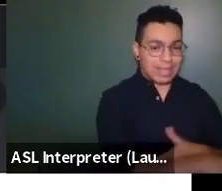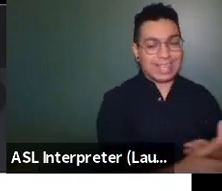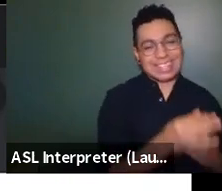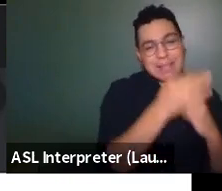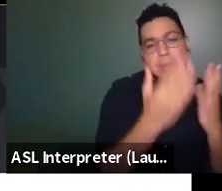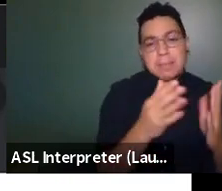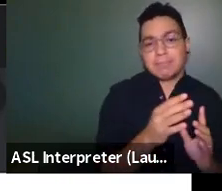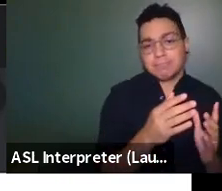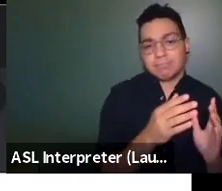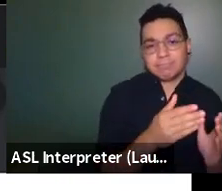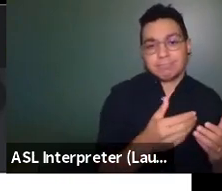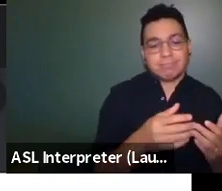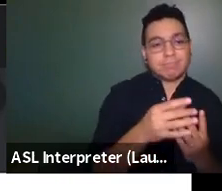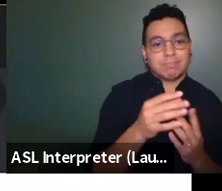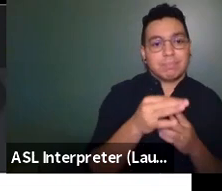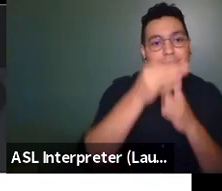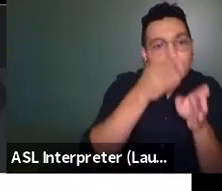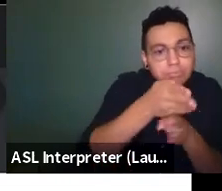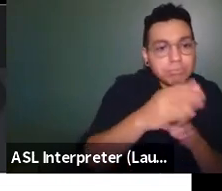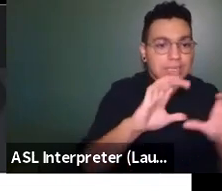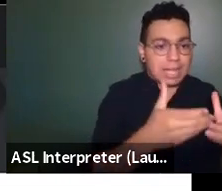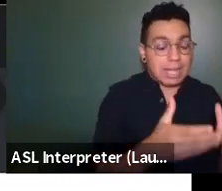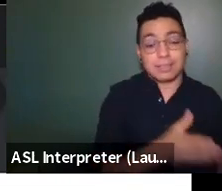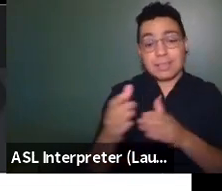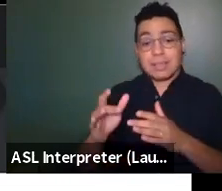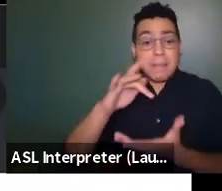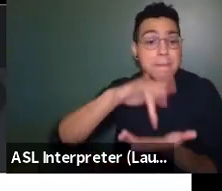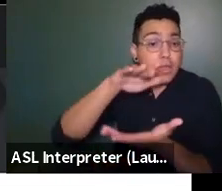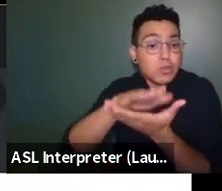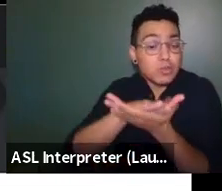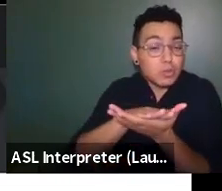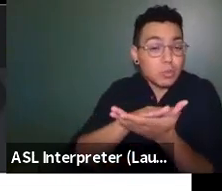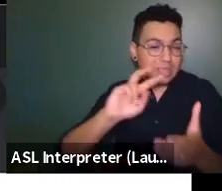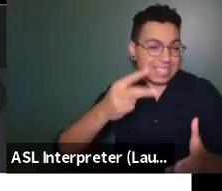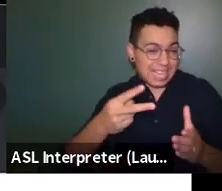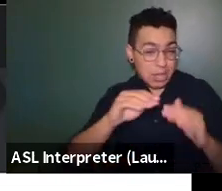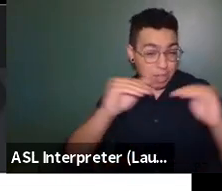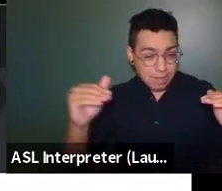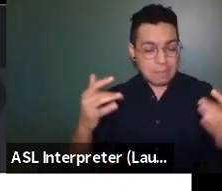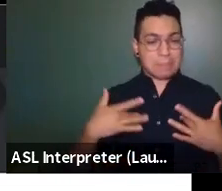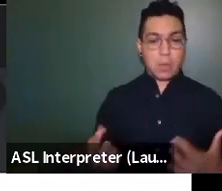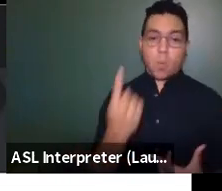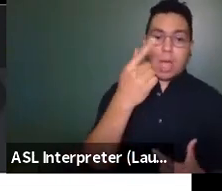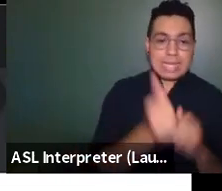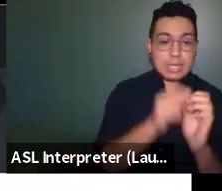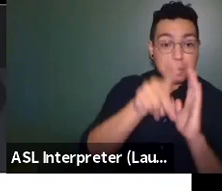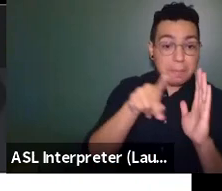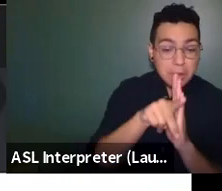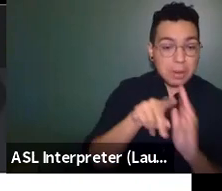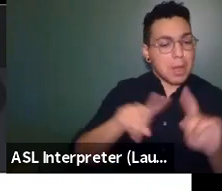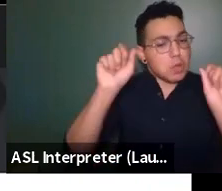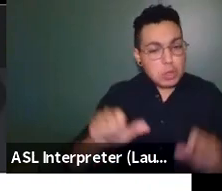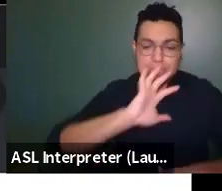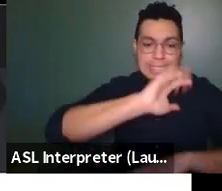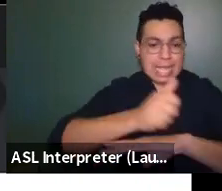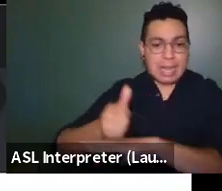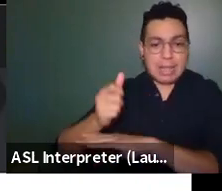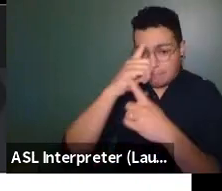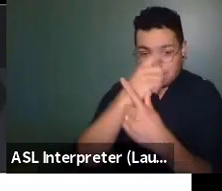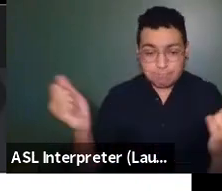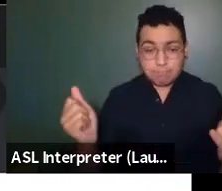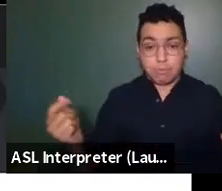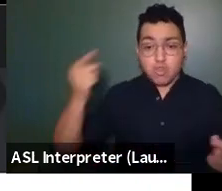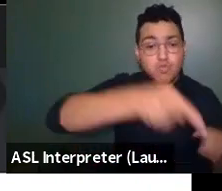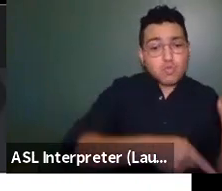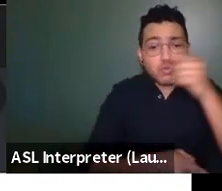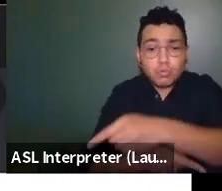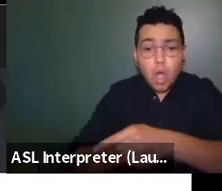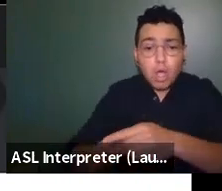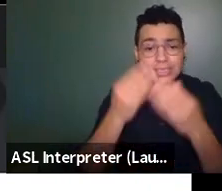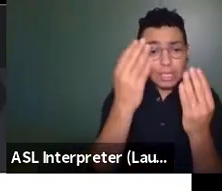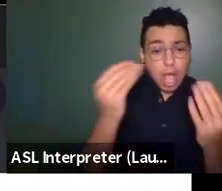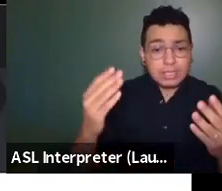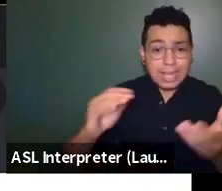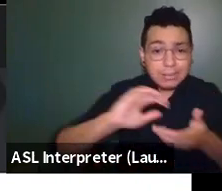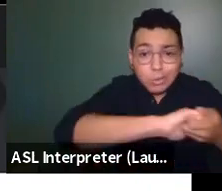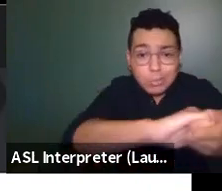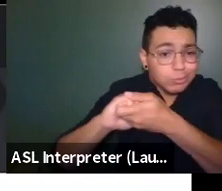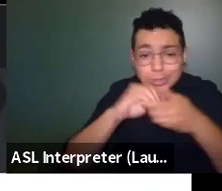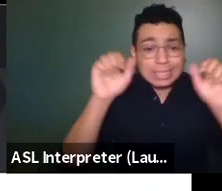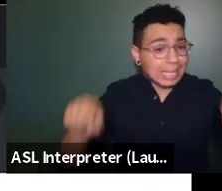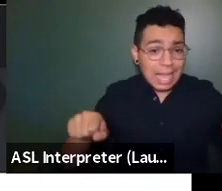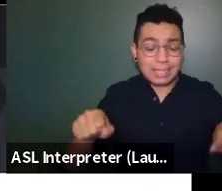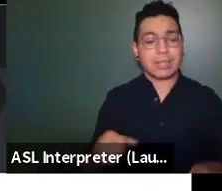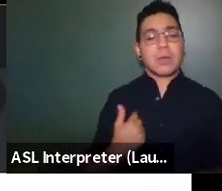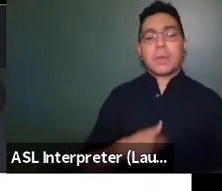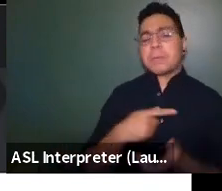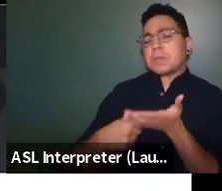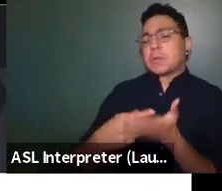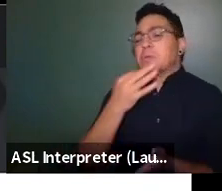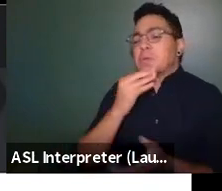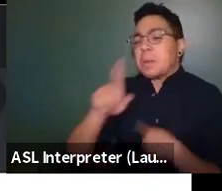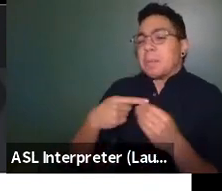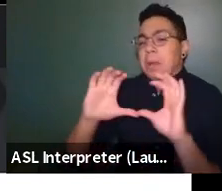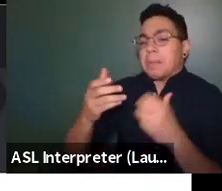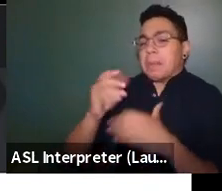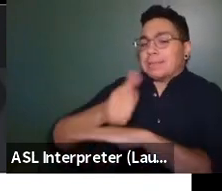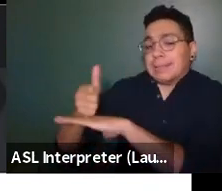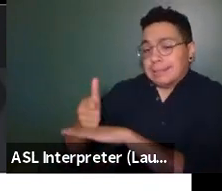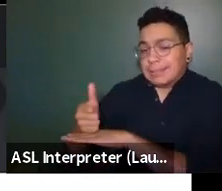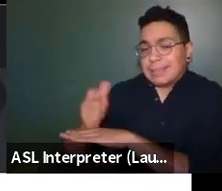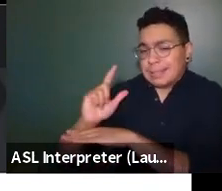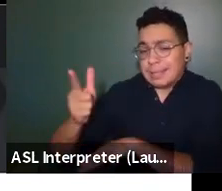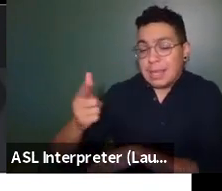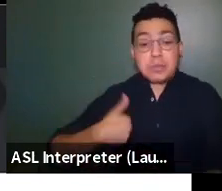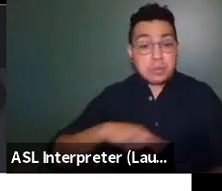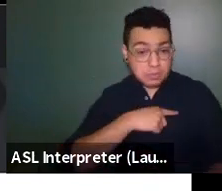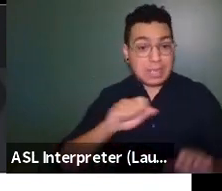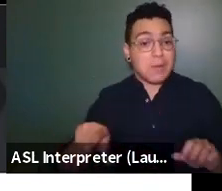ESD 112 - Katherine Livick: Secondary teachers tend to prefer to have one per class period but you could set it up either way. You could do cross content collaboration and we'll talk here in just a second about the class settings and you can also add co-teachers to contribute to your class.